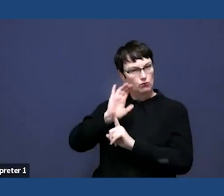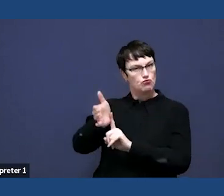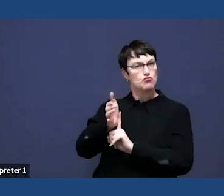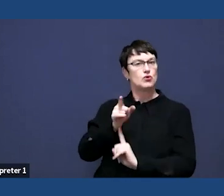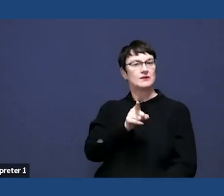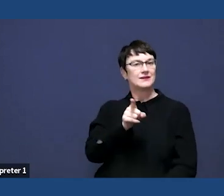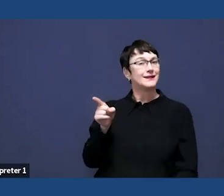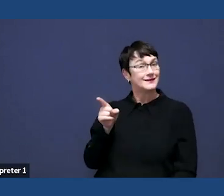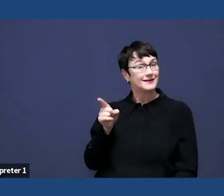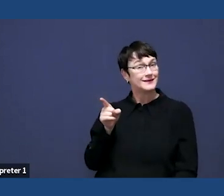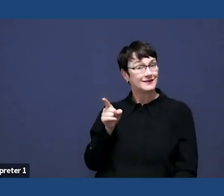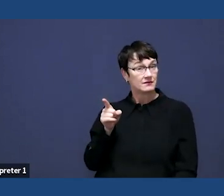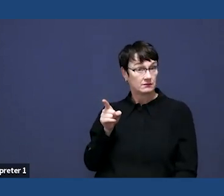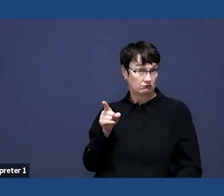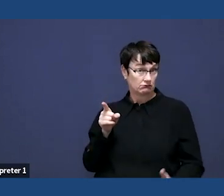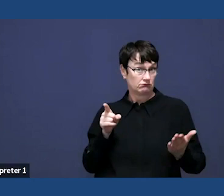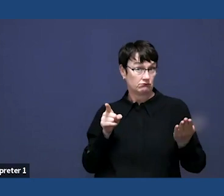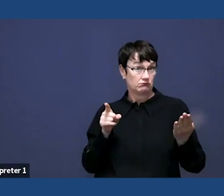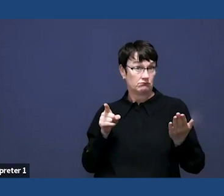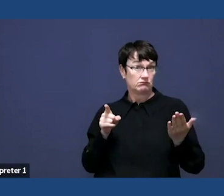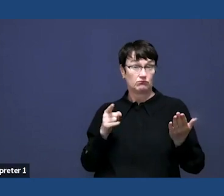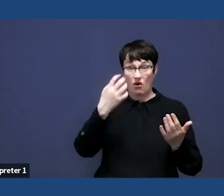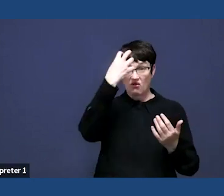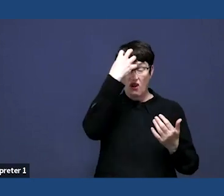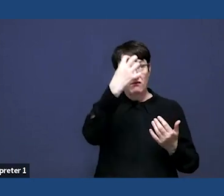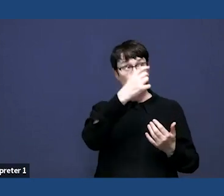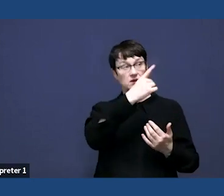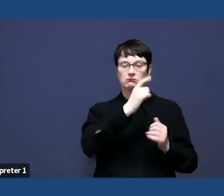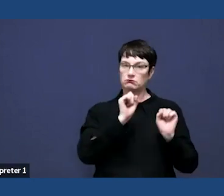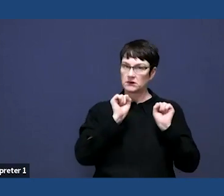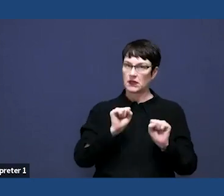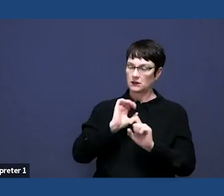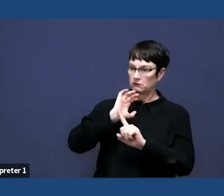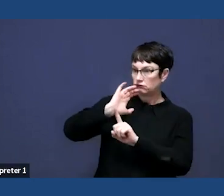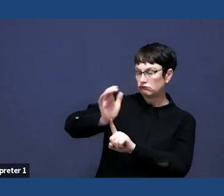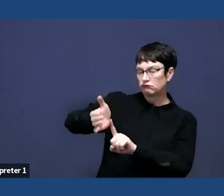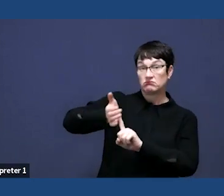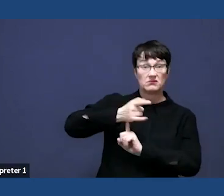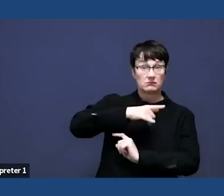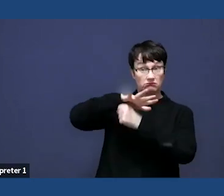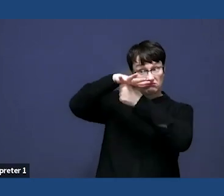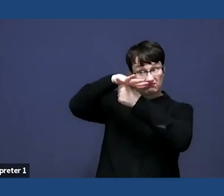in a government way. And you have penalties if you don't support this.